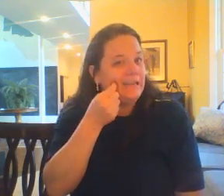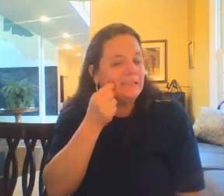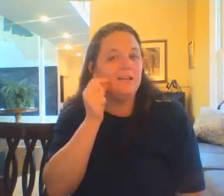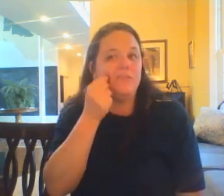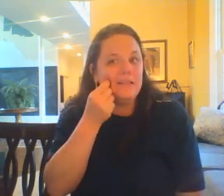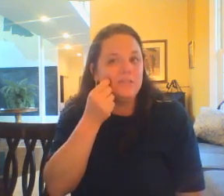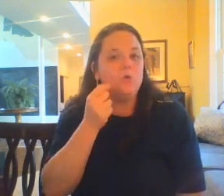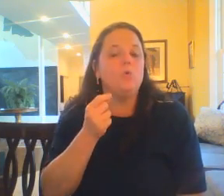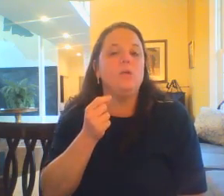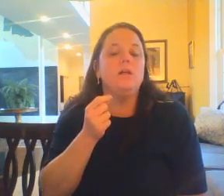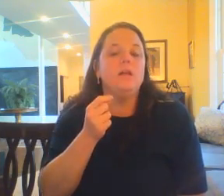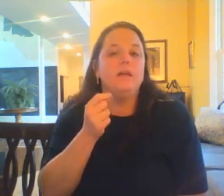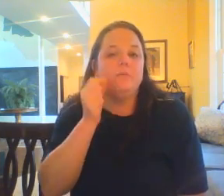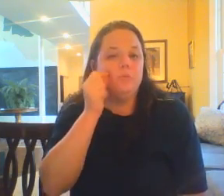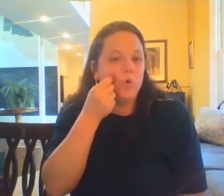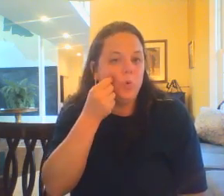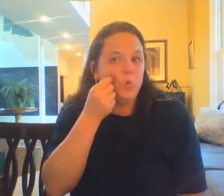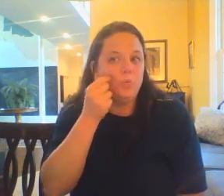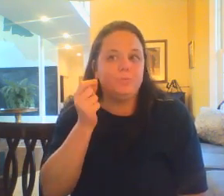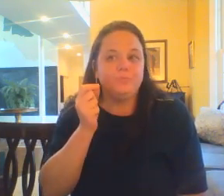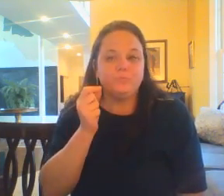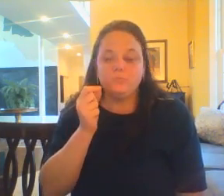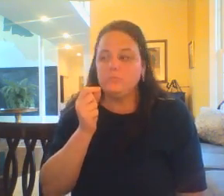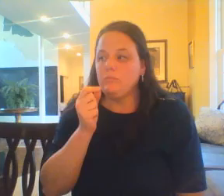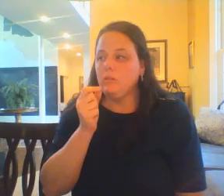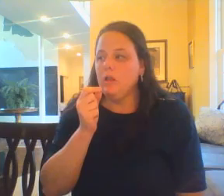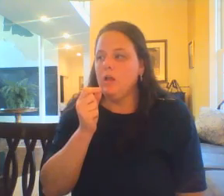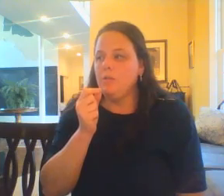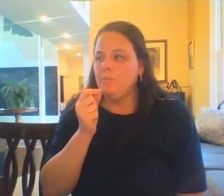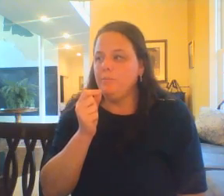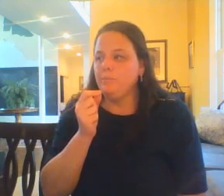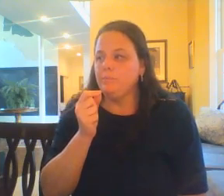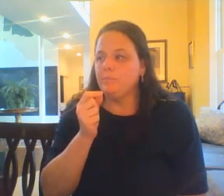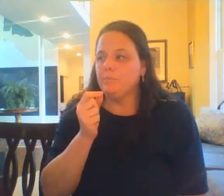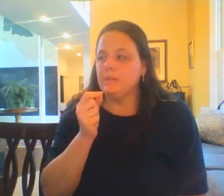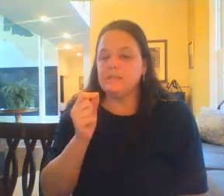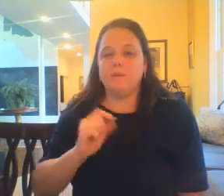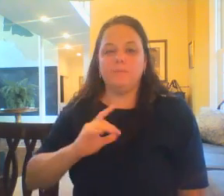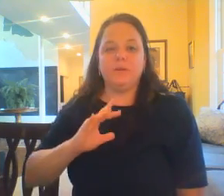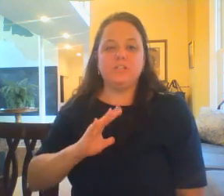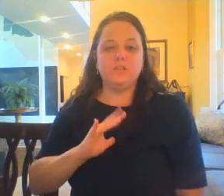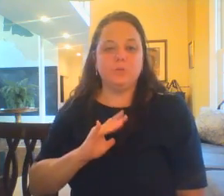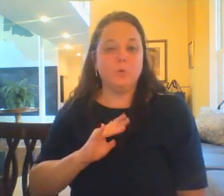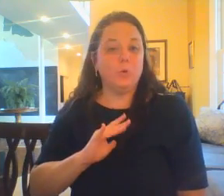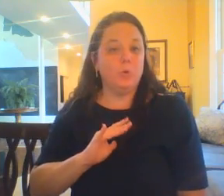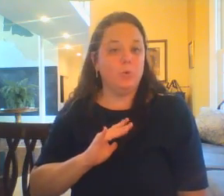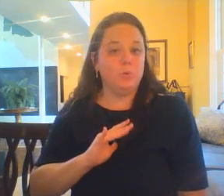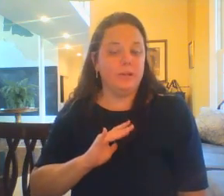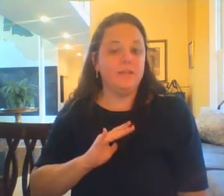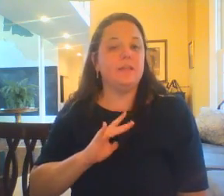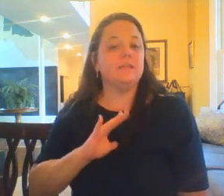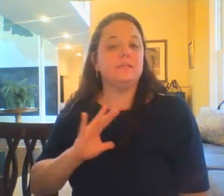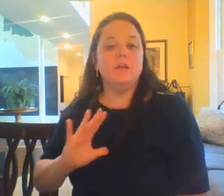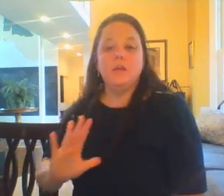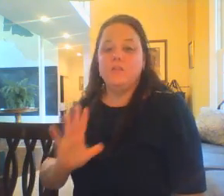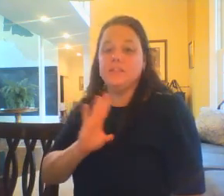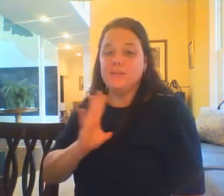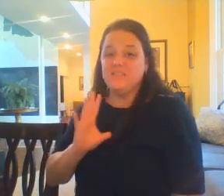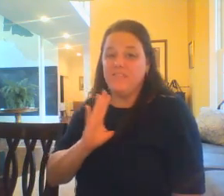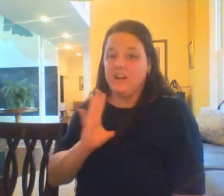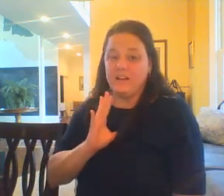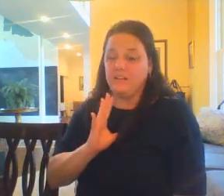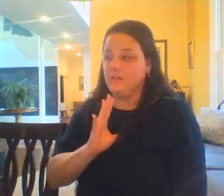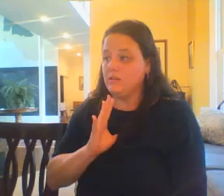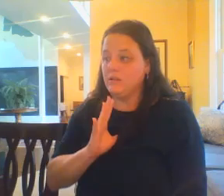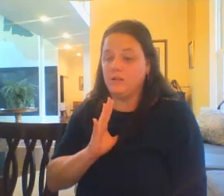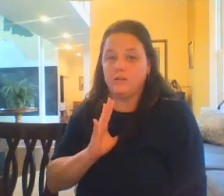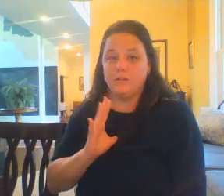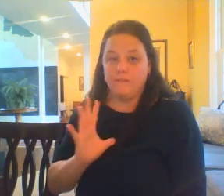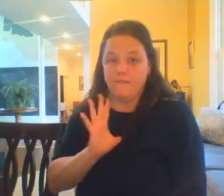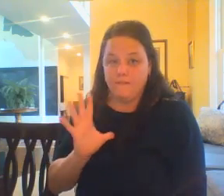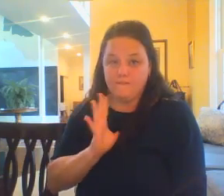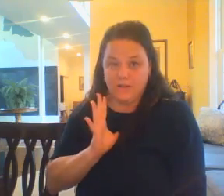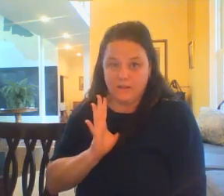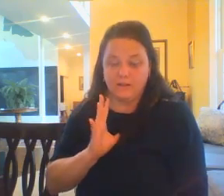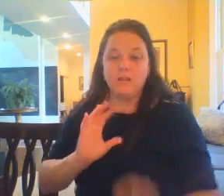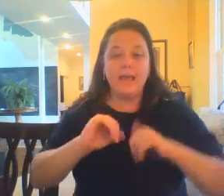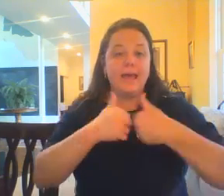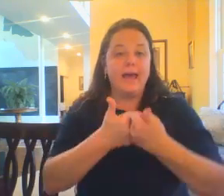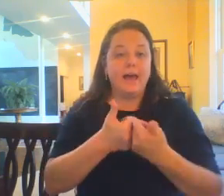that's cool cool some regions will do